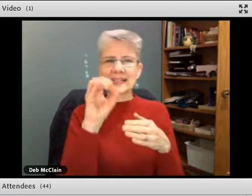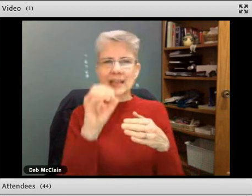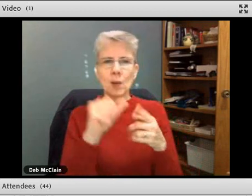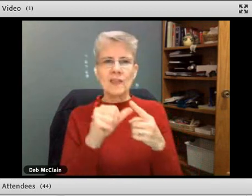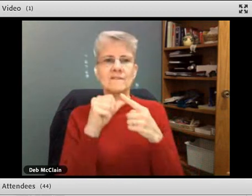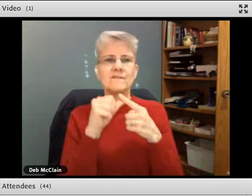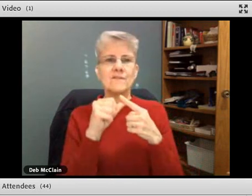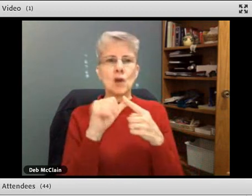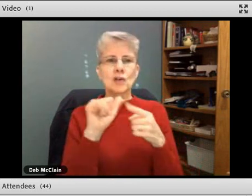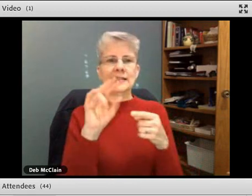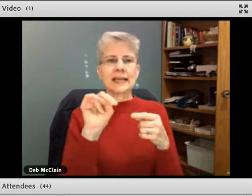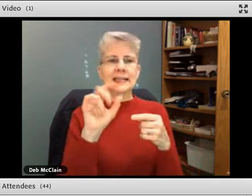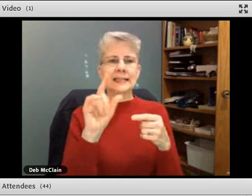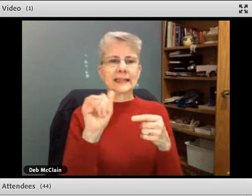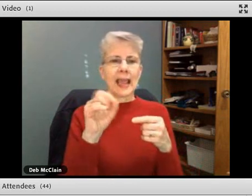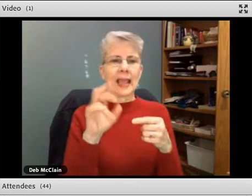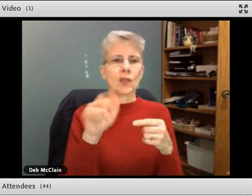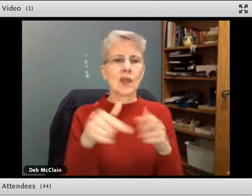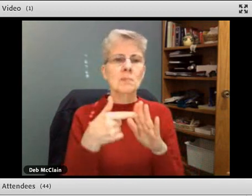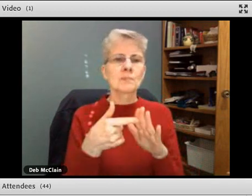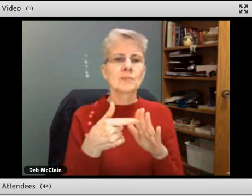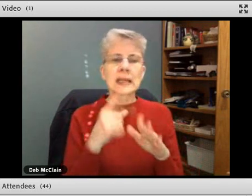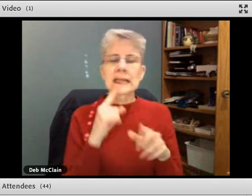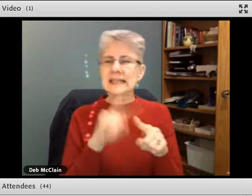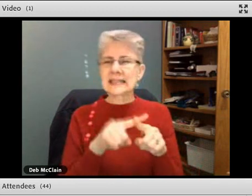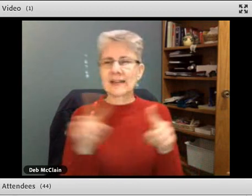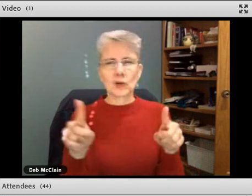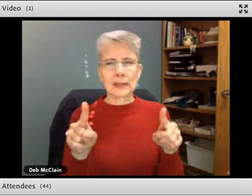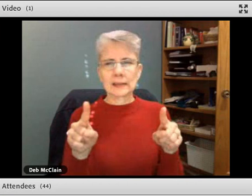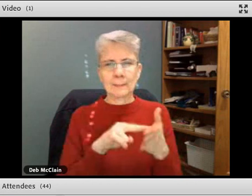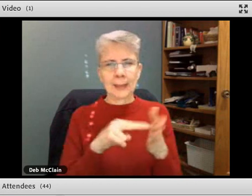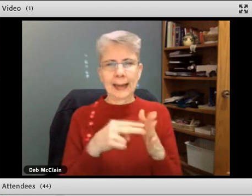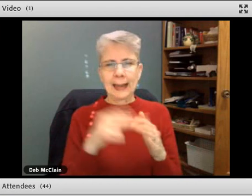than a first indicator zero in the 505. It depends on the field.